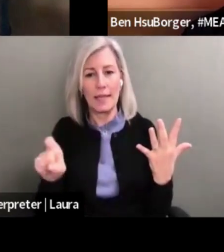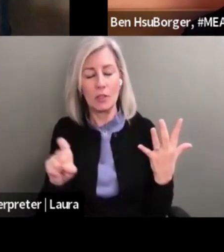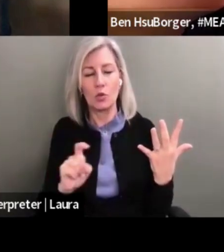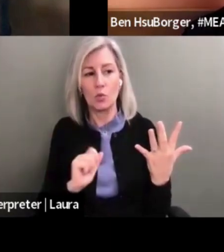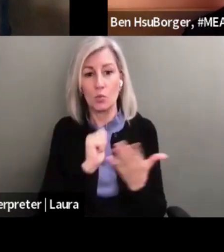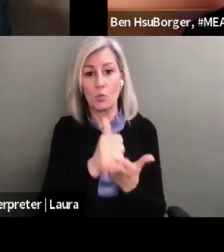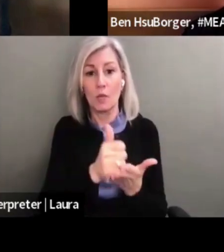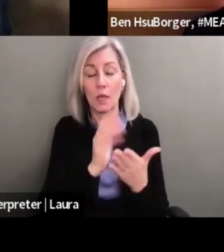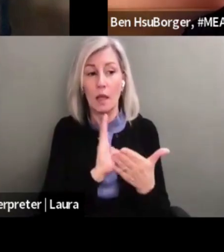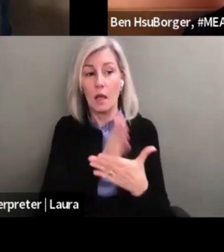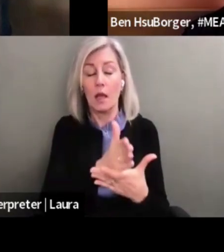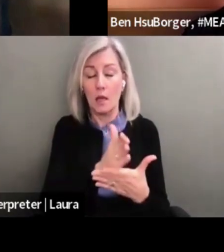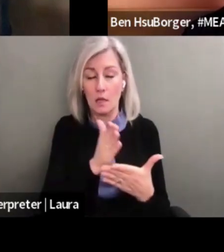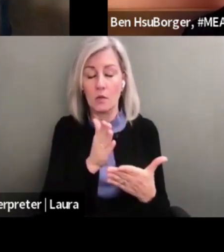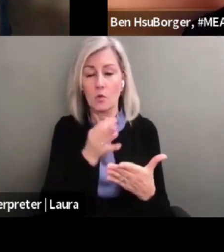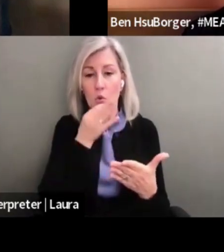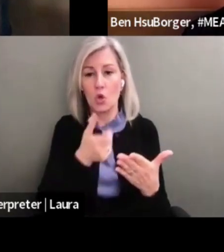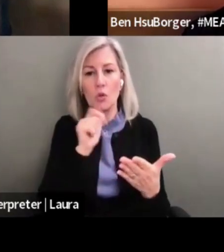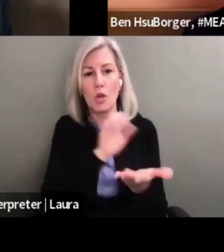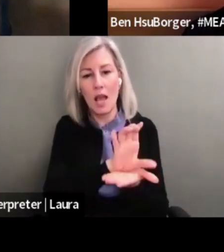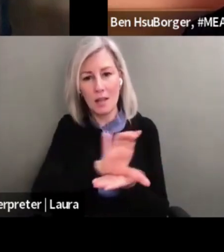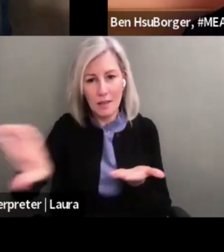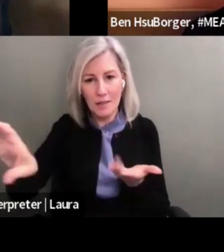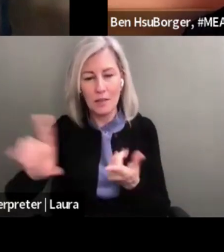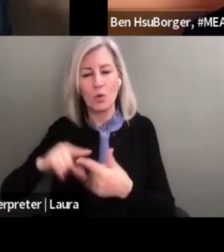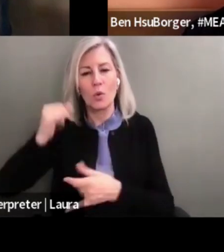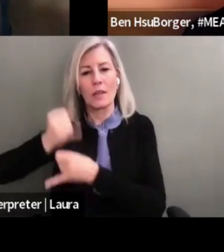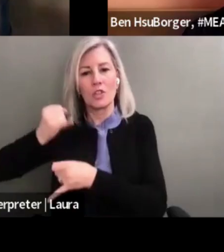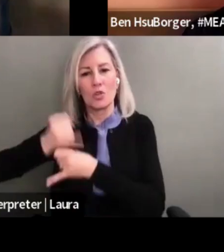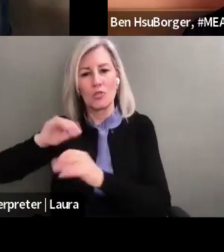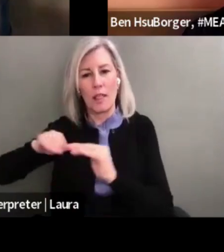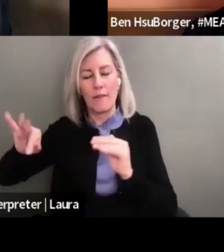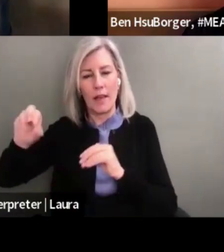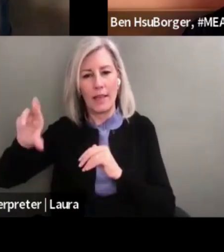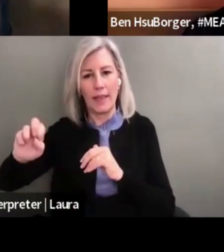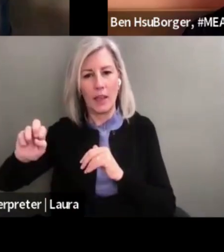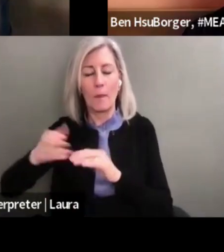to show the Congress and the states that we do believe that people should have more choices